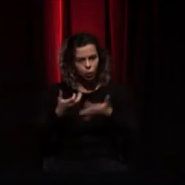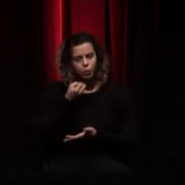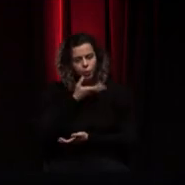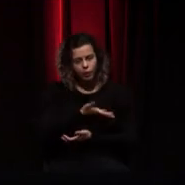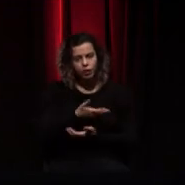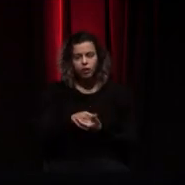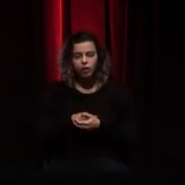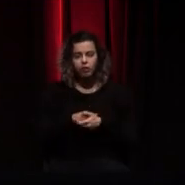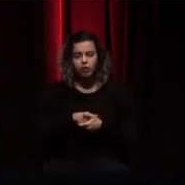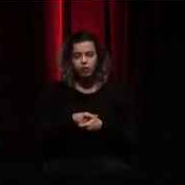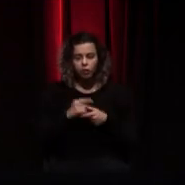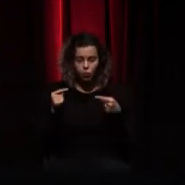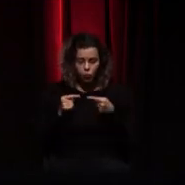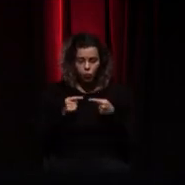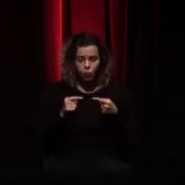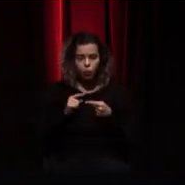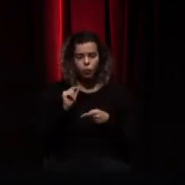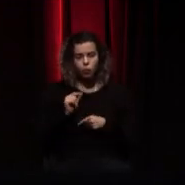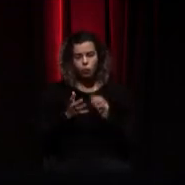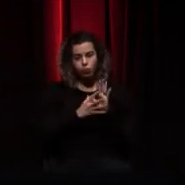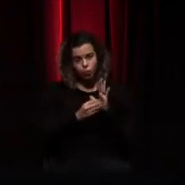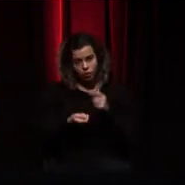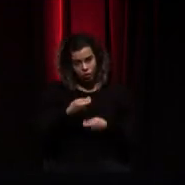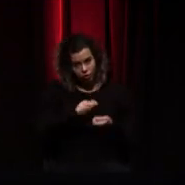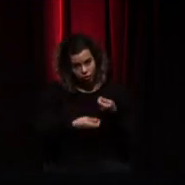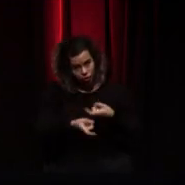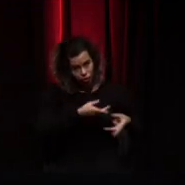It works as business model but also for doing